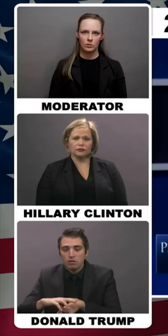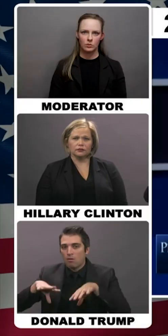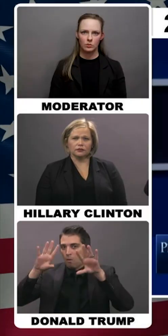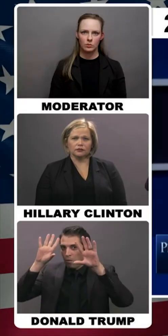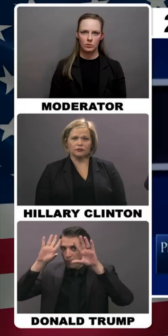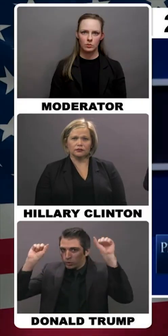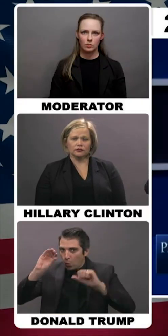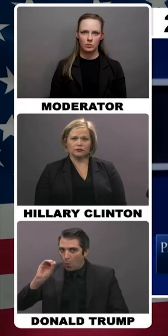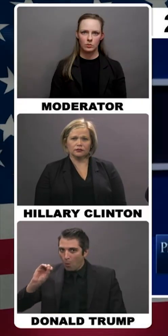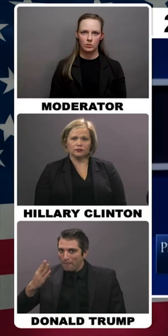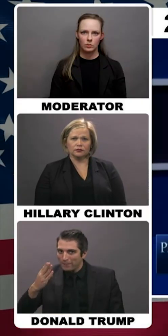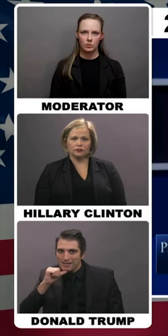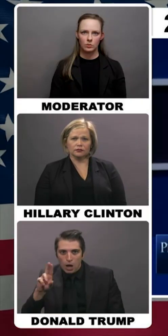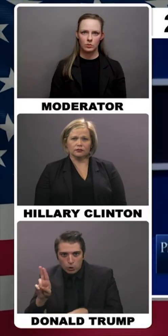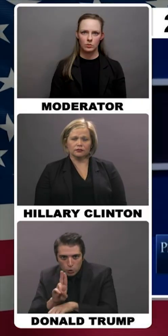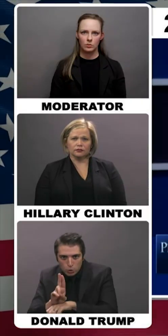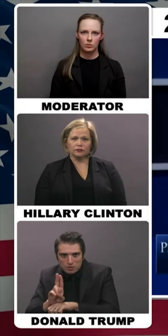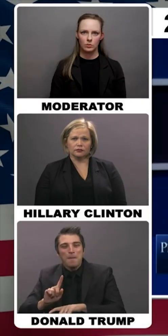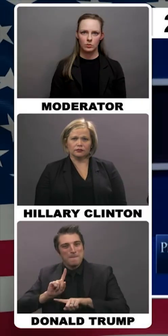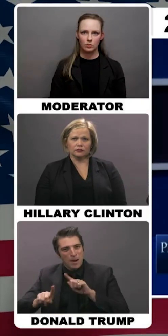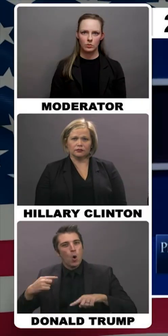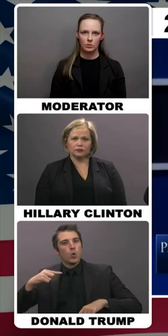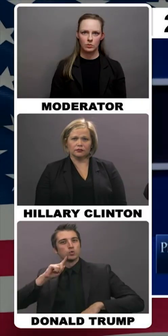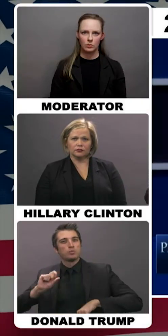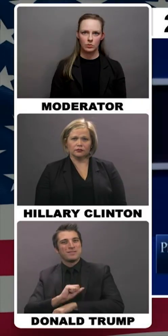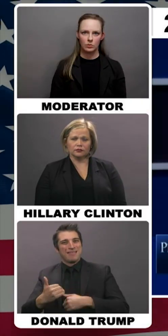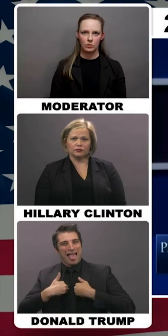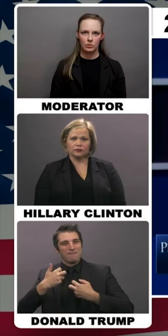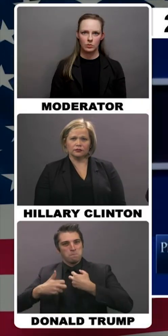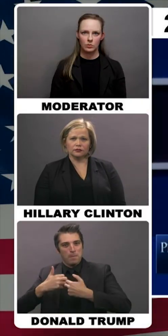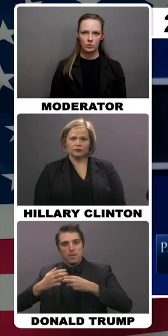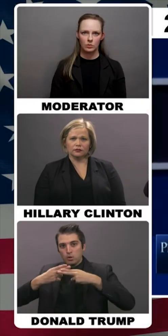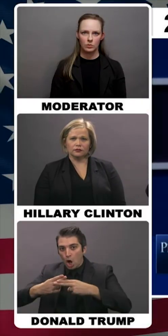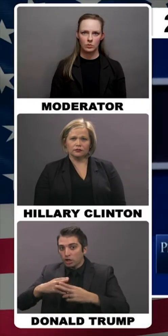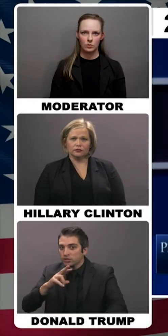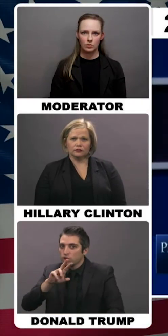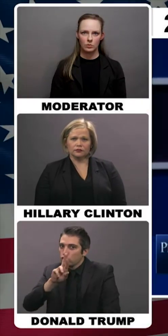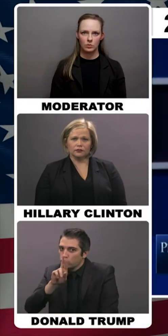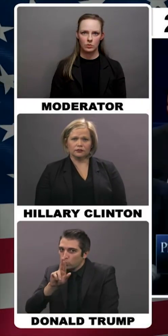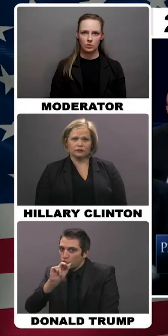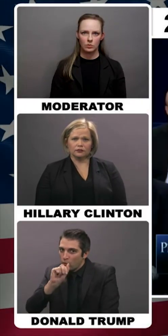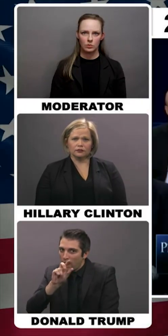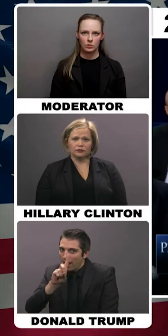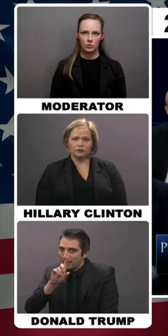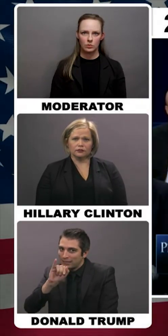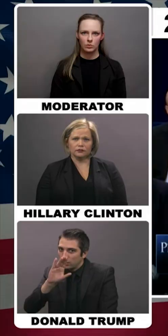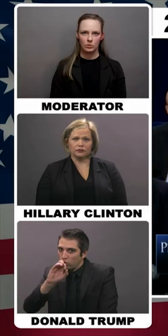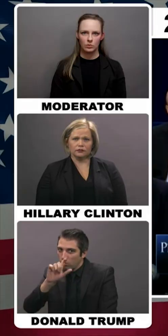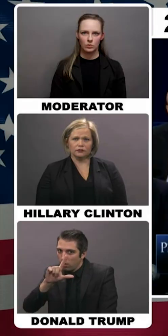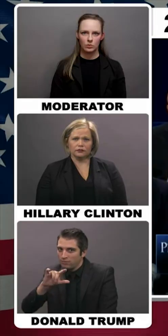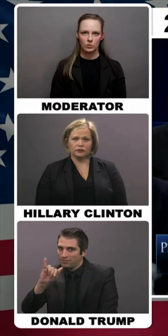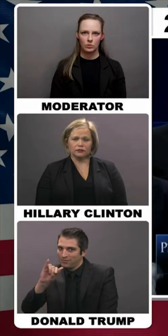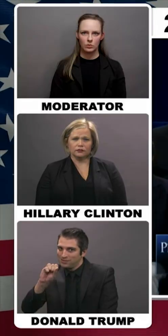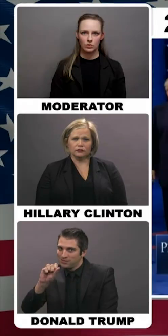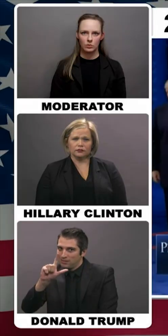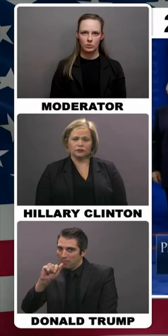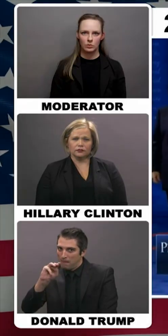It's radical Islamic terror. And before you solve it, you have to say the name Secretary Clinton.